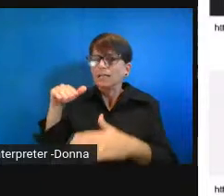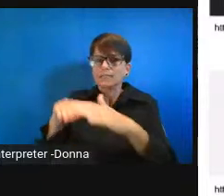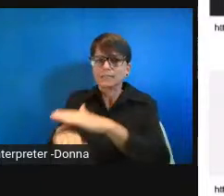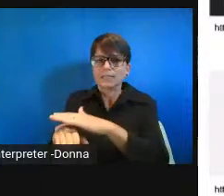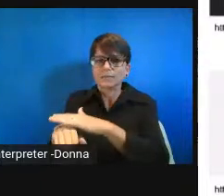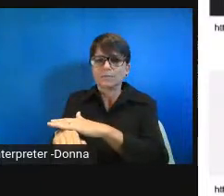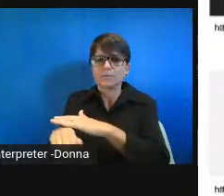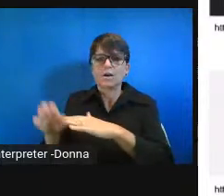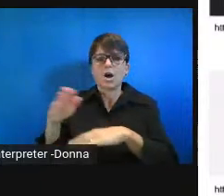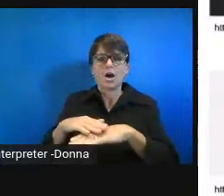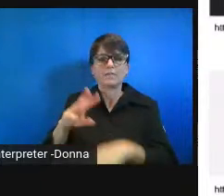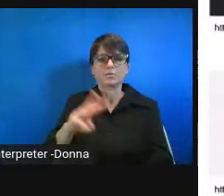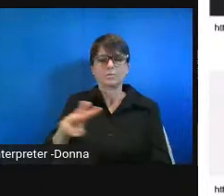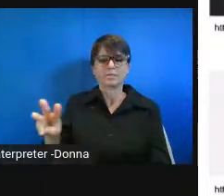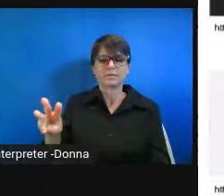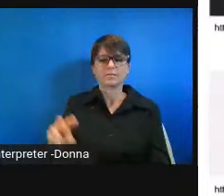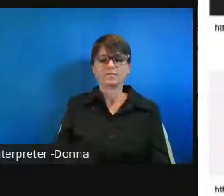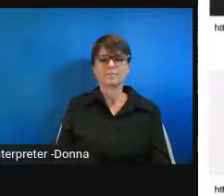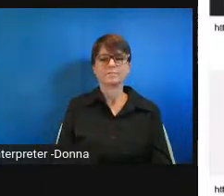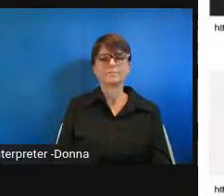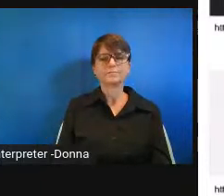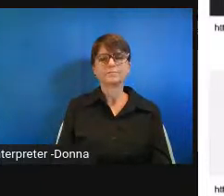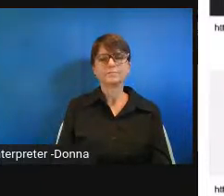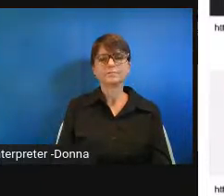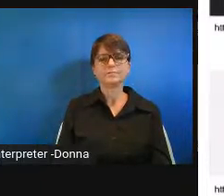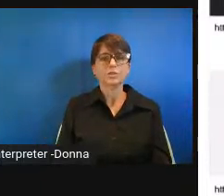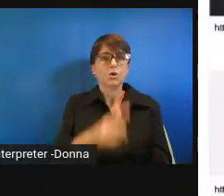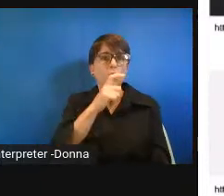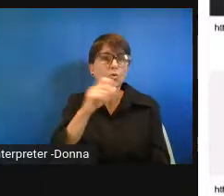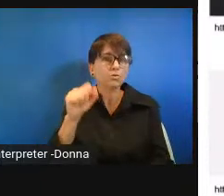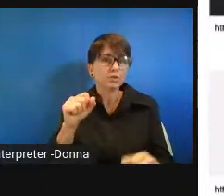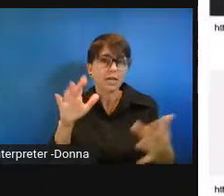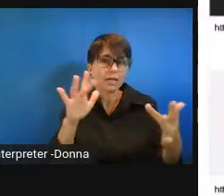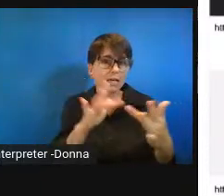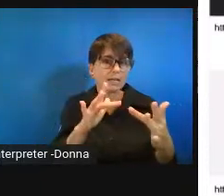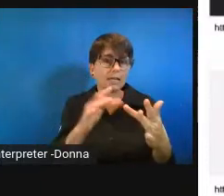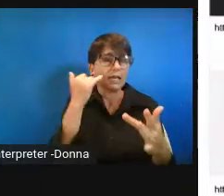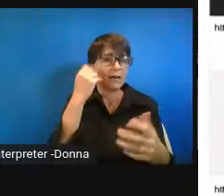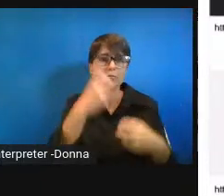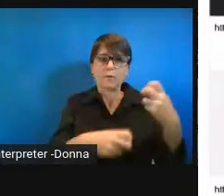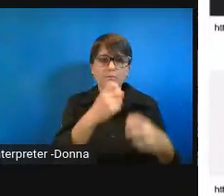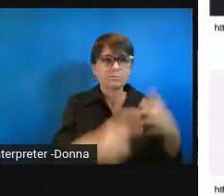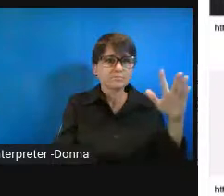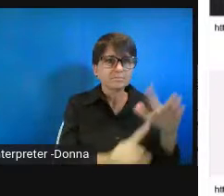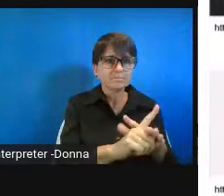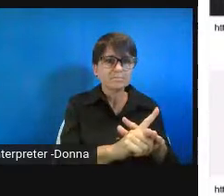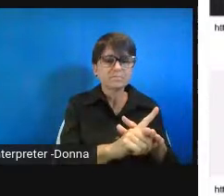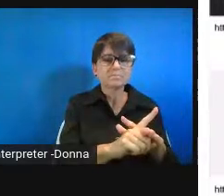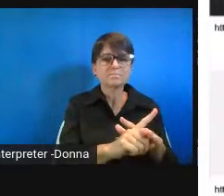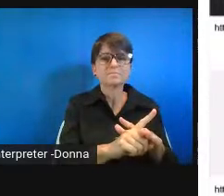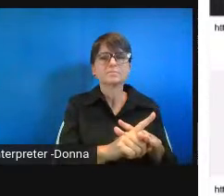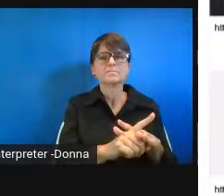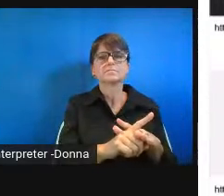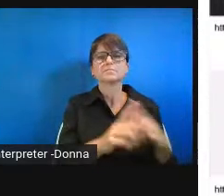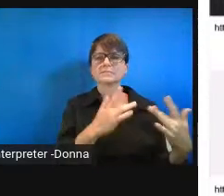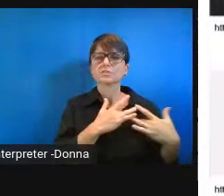? A page on the website that will tell you what is accessible and what is not accessible on the website.